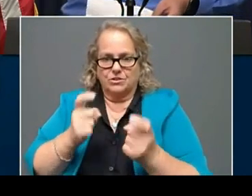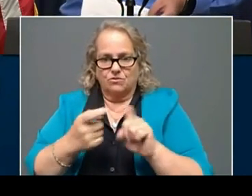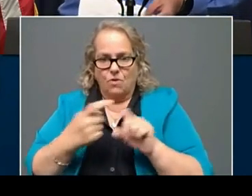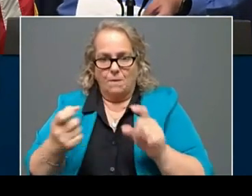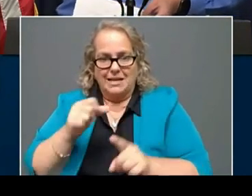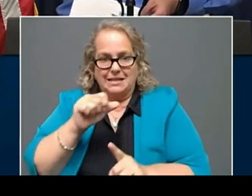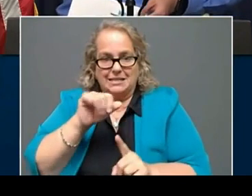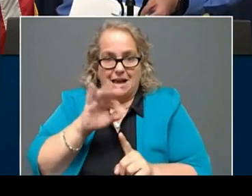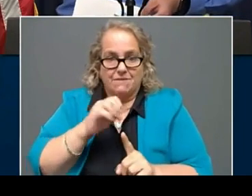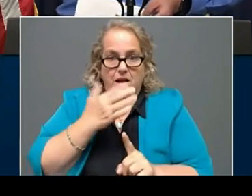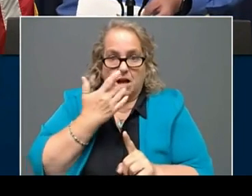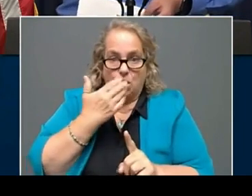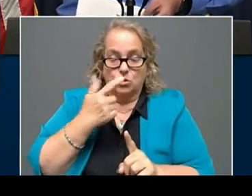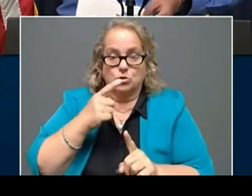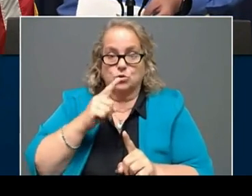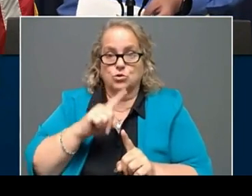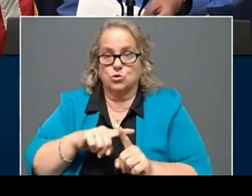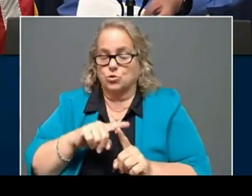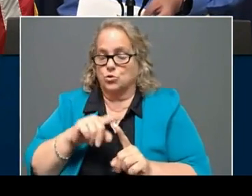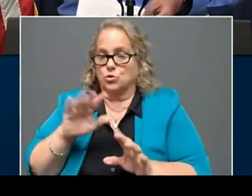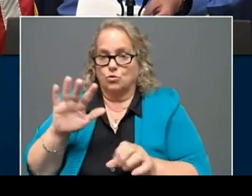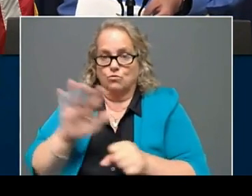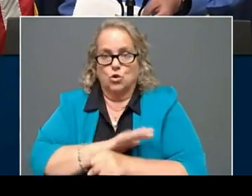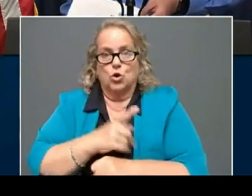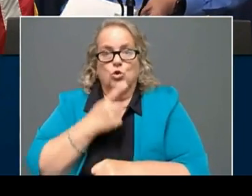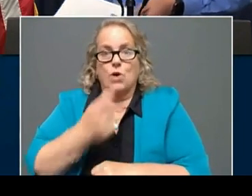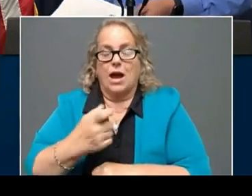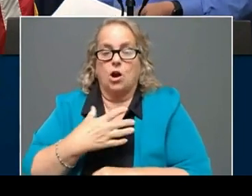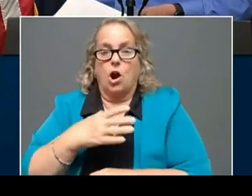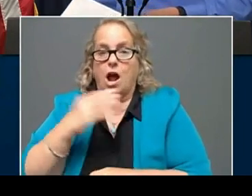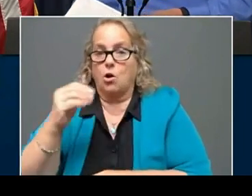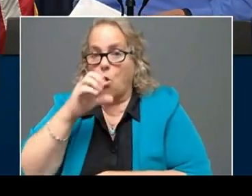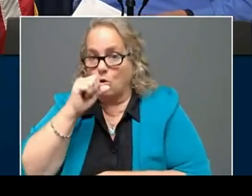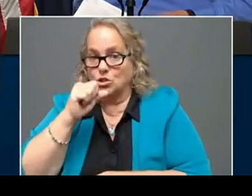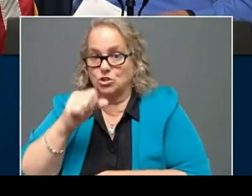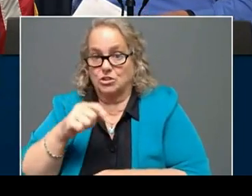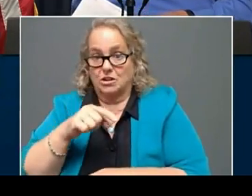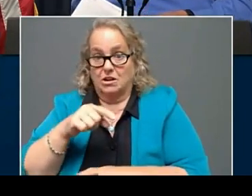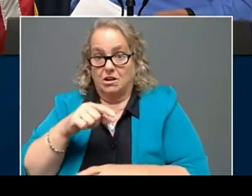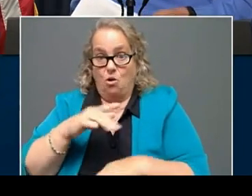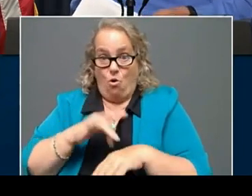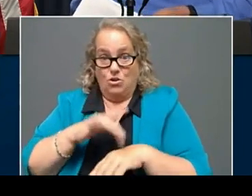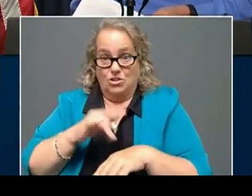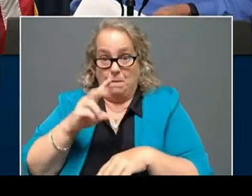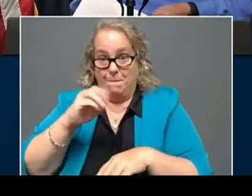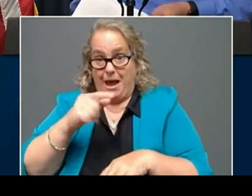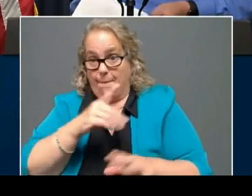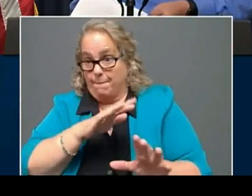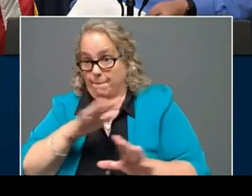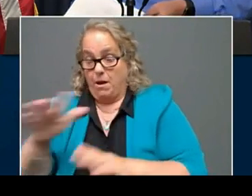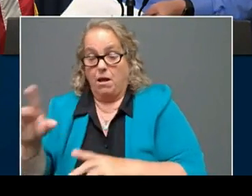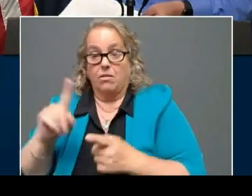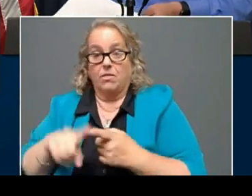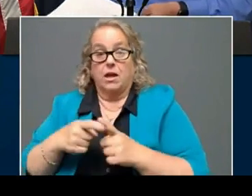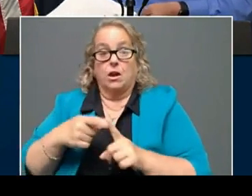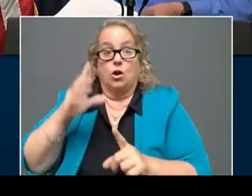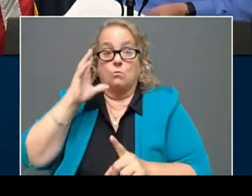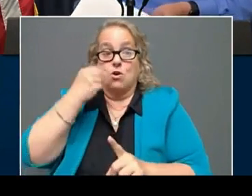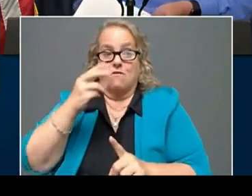the way to an entirely red and orange map and then how it came back all the way down to this beautiful map on the left. We don't want that to all turn